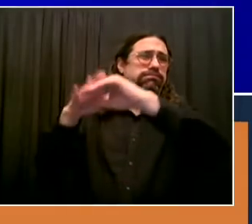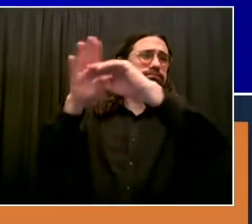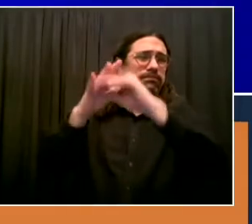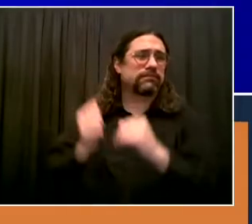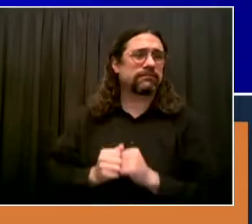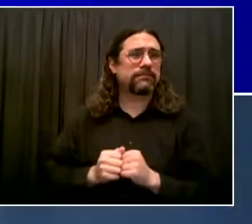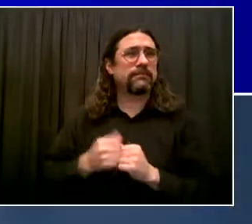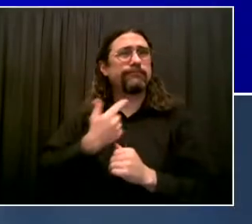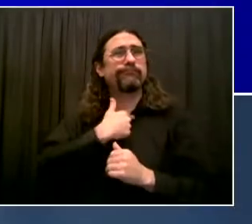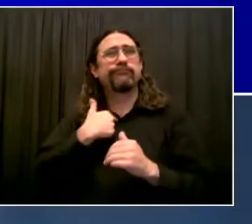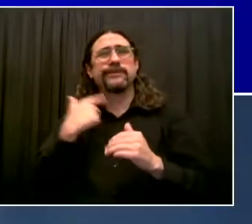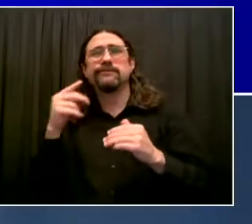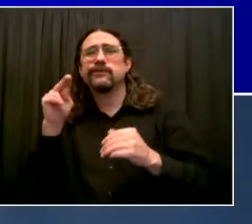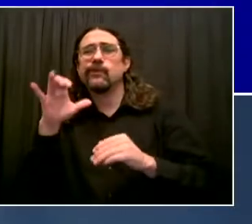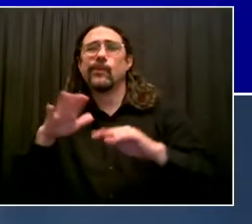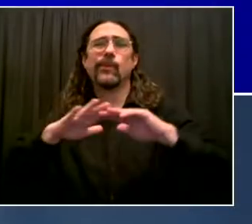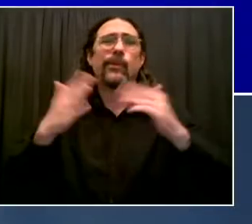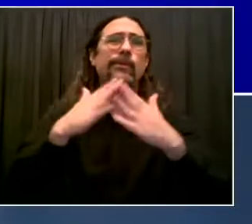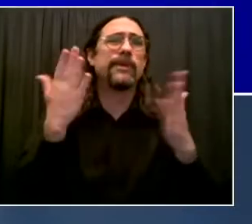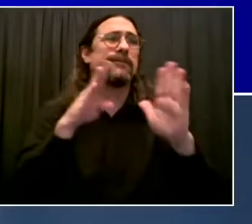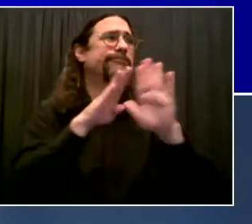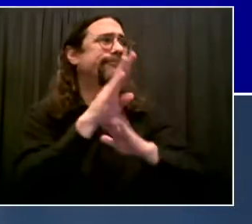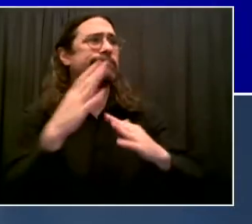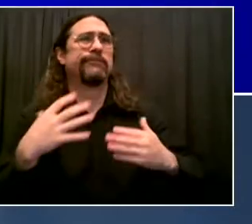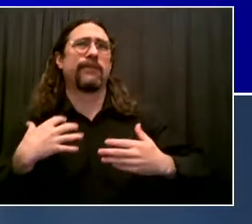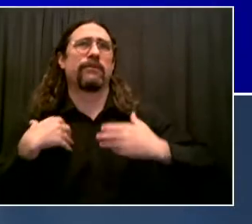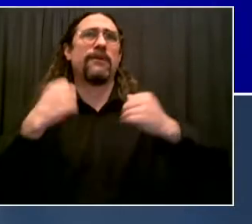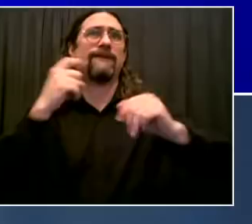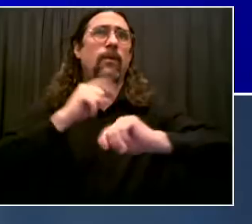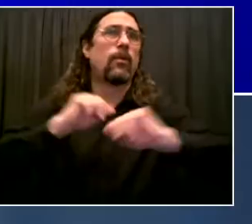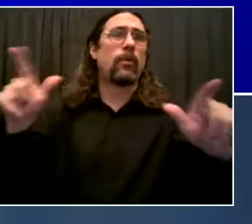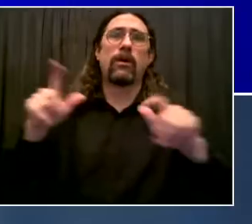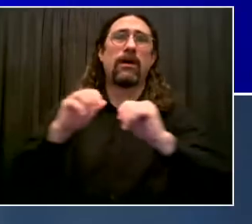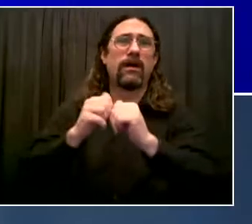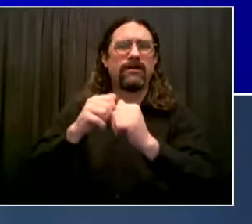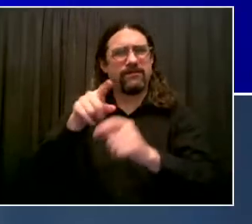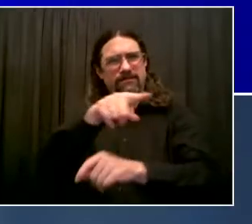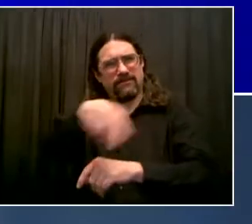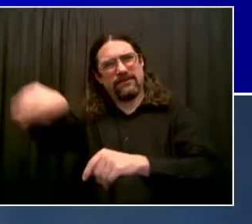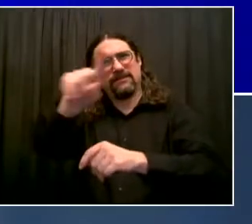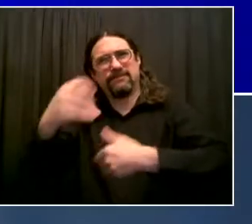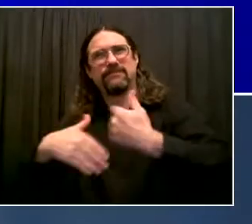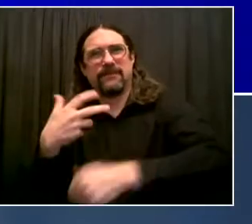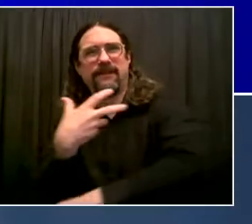IS -- VACCINATED IS THE KEY TO RECOVERY.